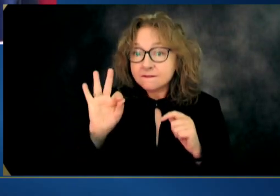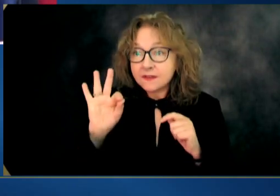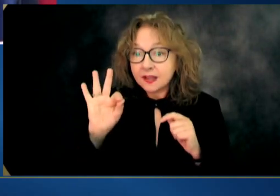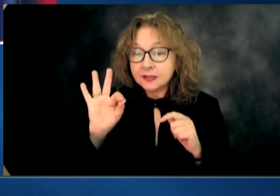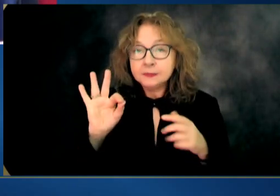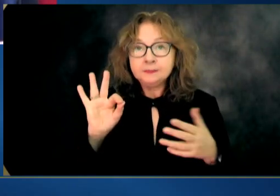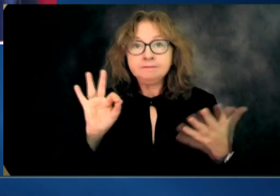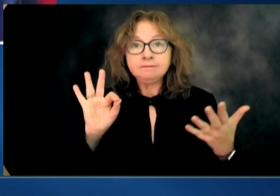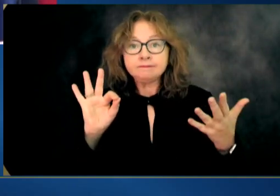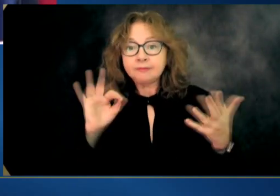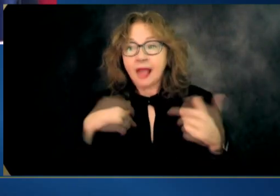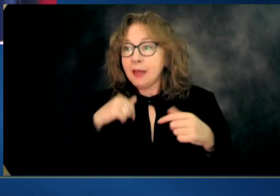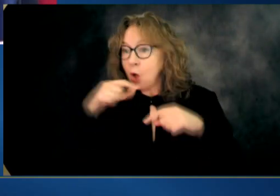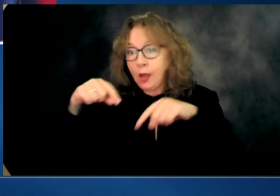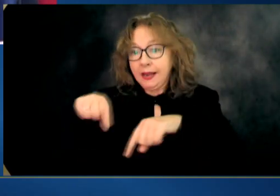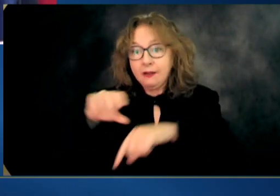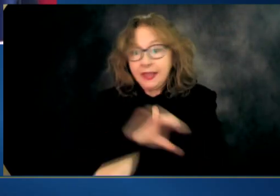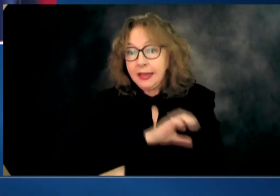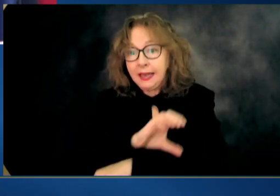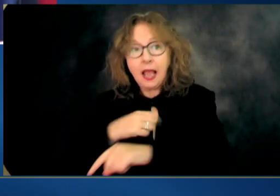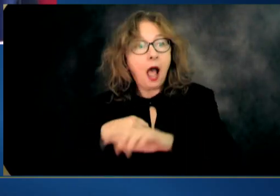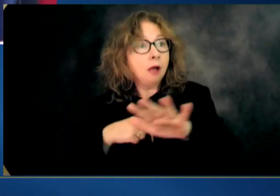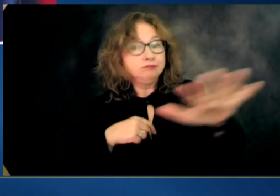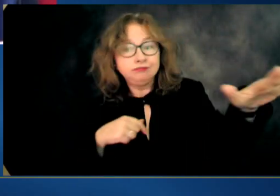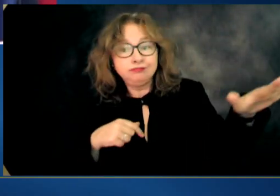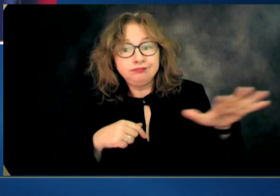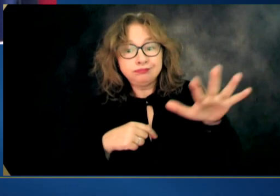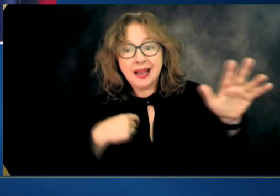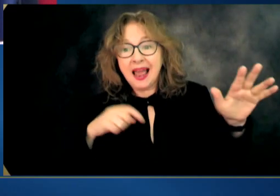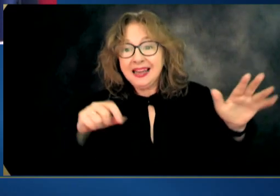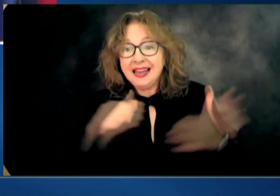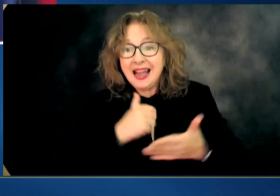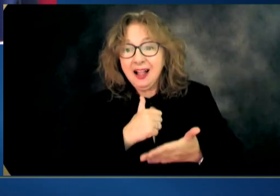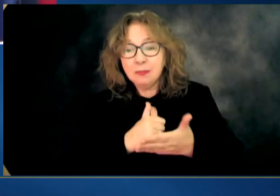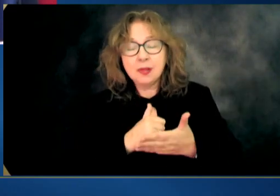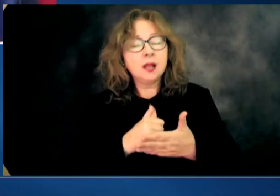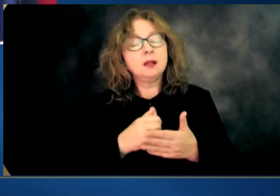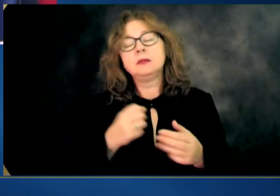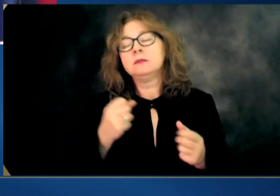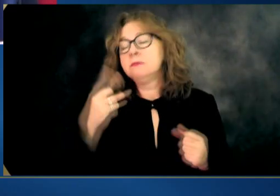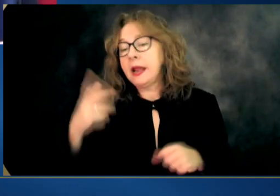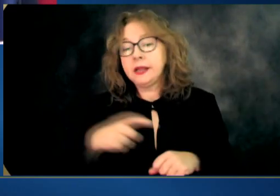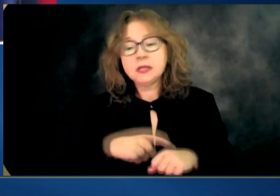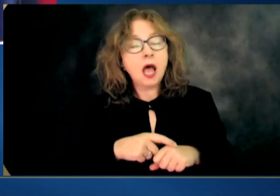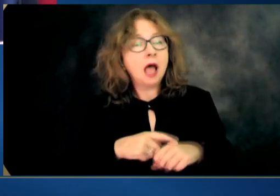clinic and I need help, I've run into dozens of times where you have ER doctors that have